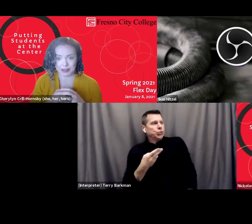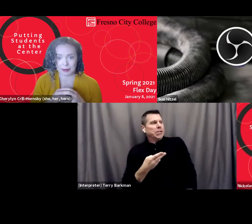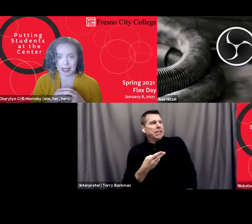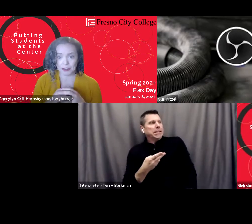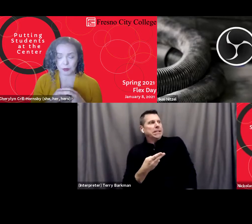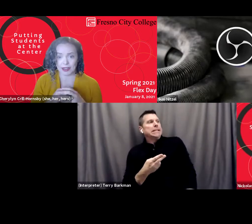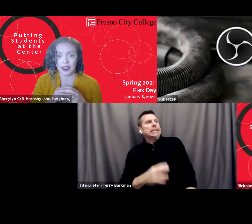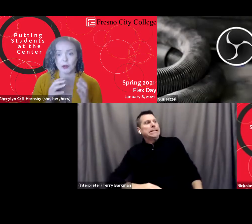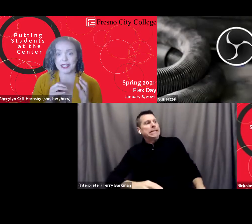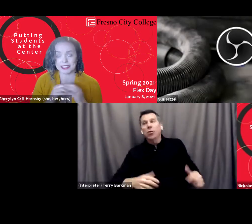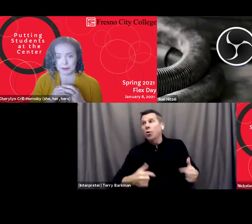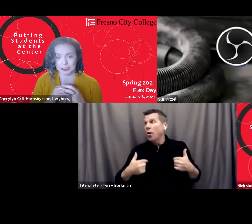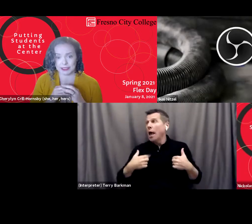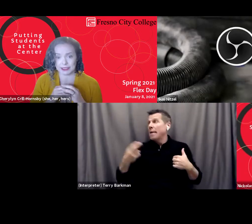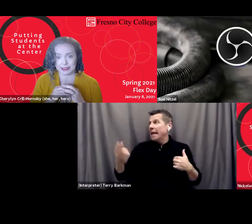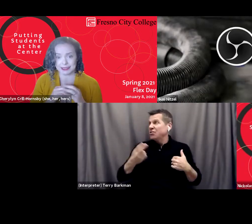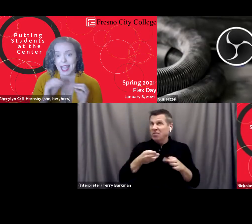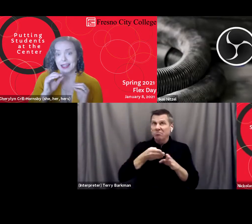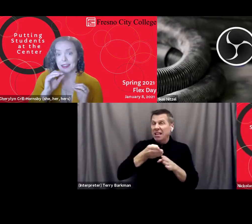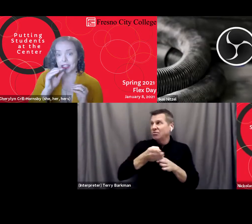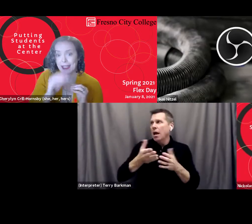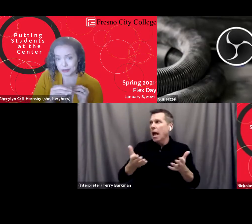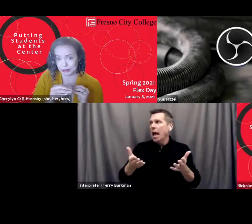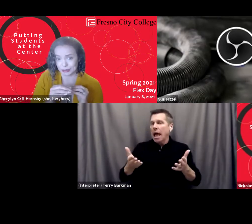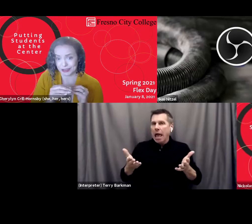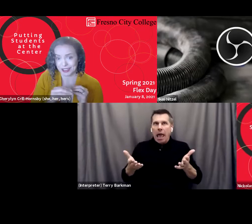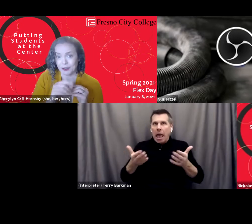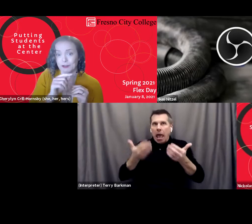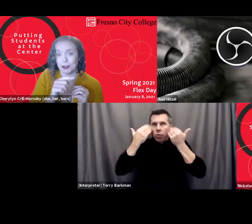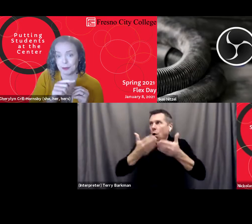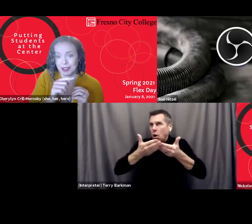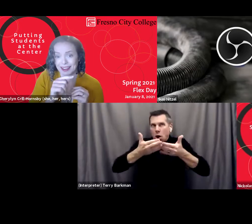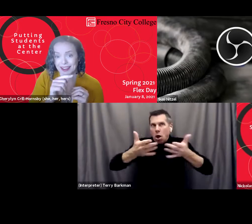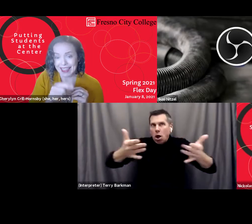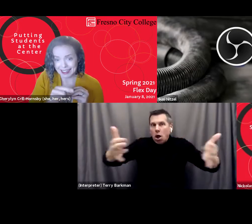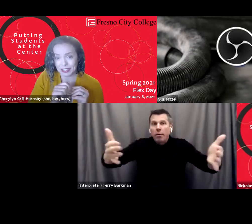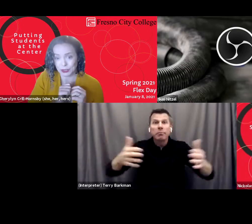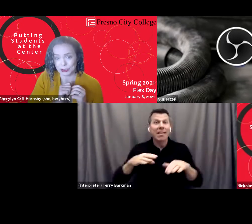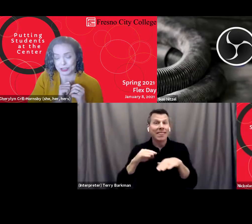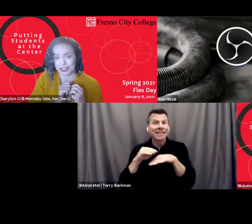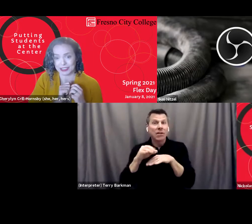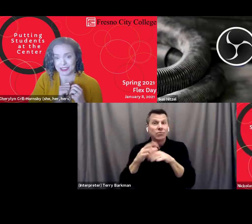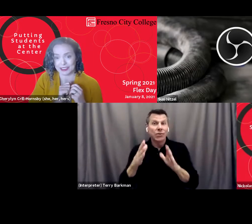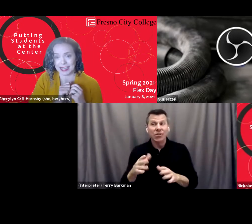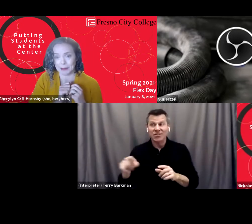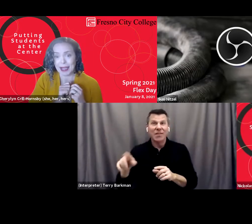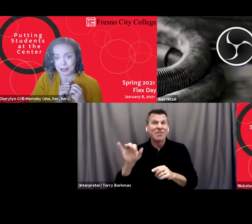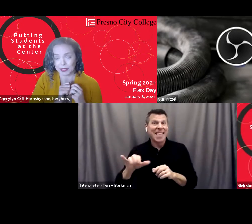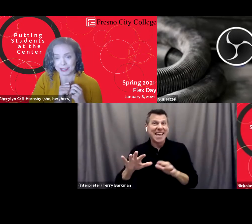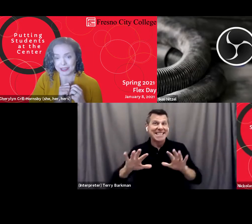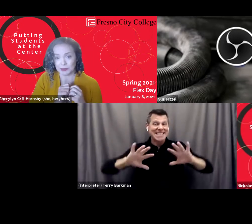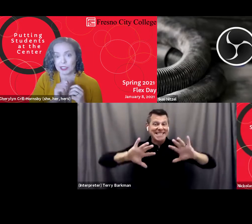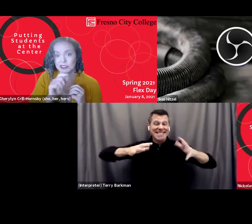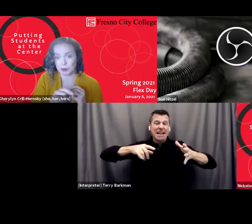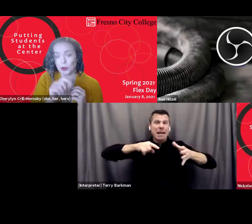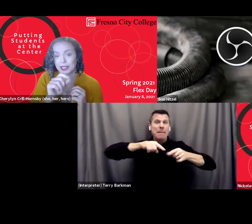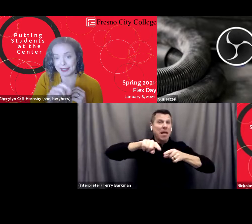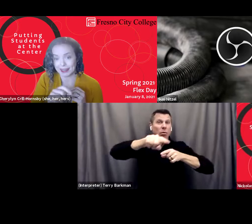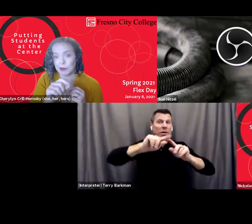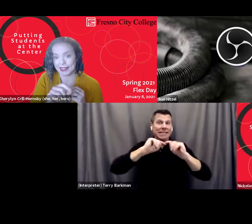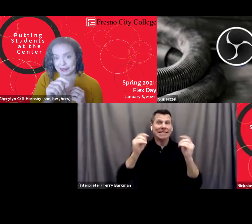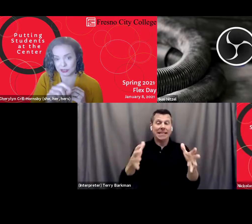I'm in that pathway, what they experience is the counselors from that culture education society pathway team, supporting them as a